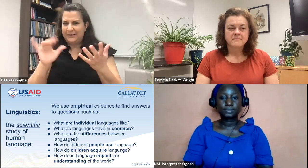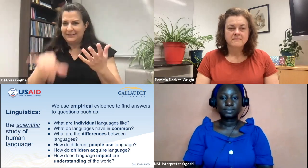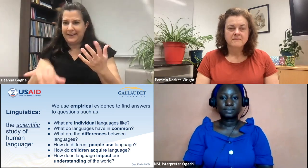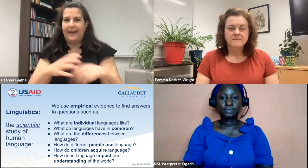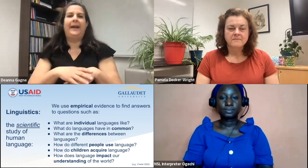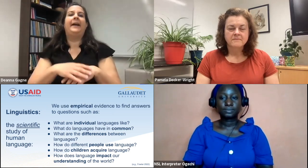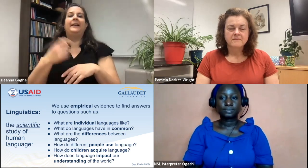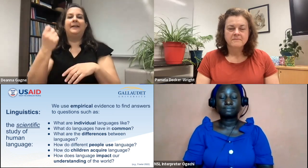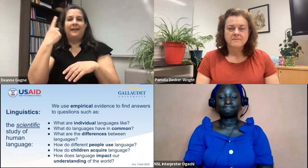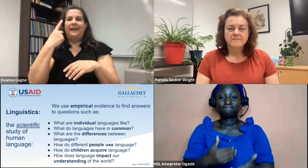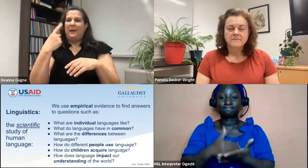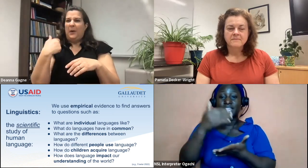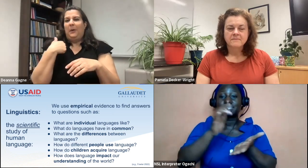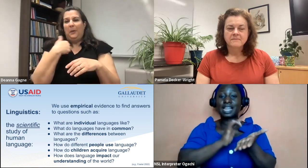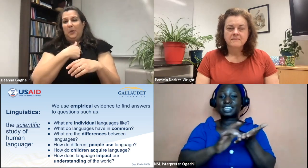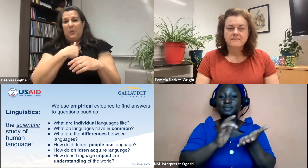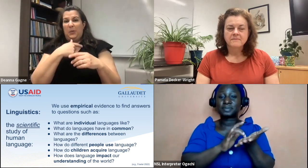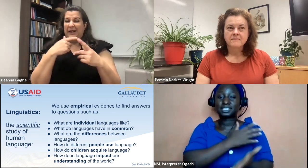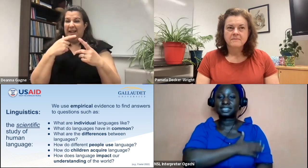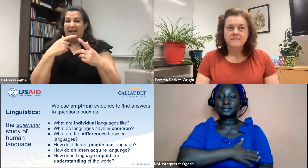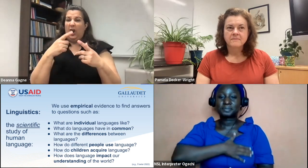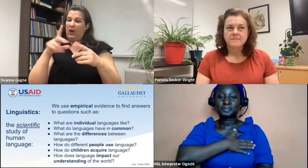So what is linguistics? Let's talk about that.